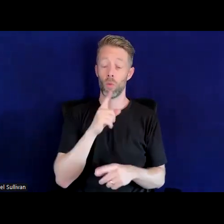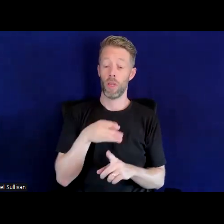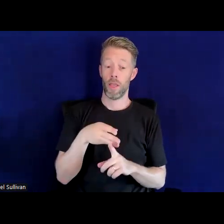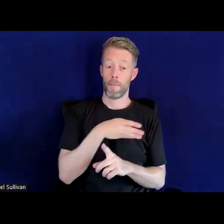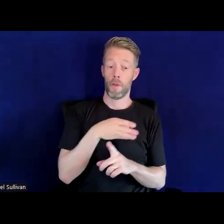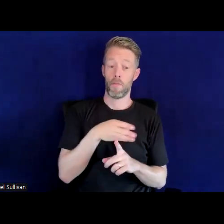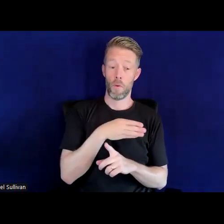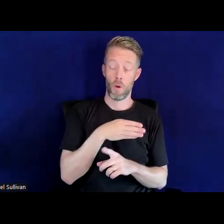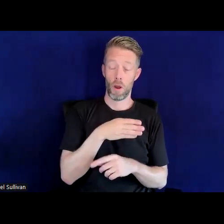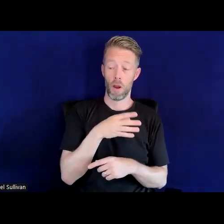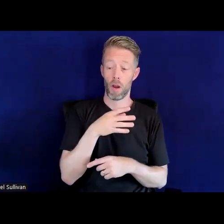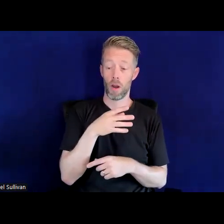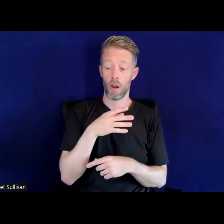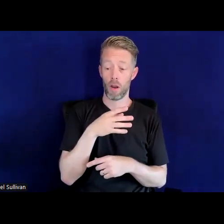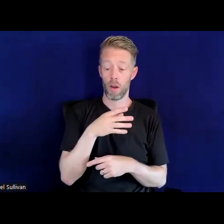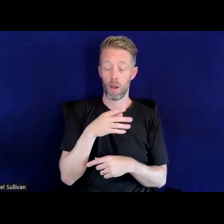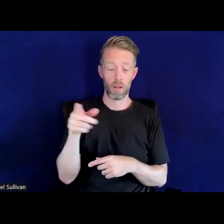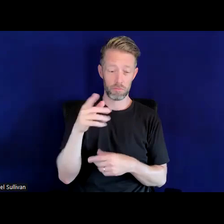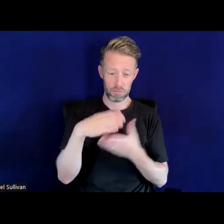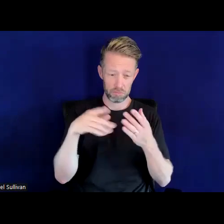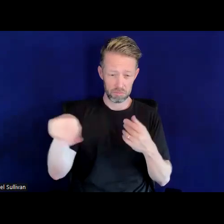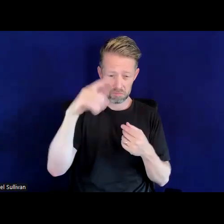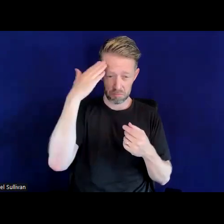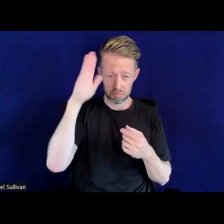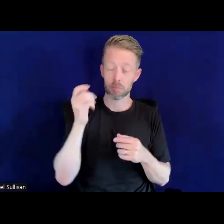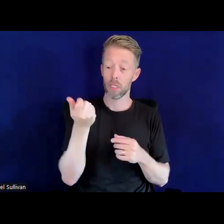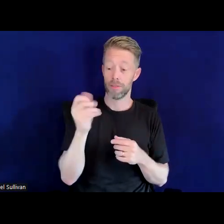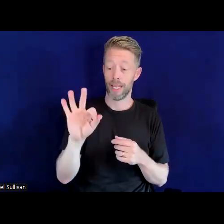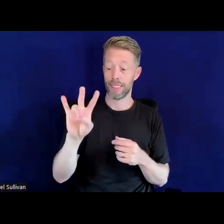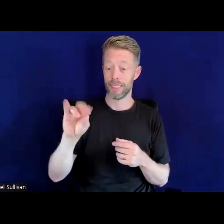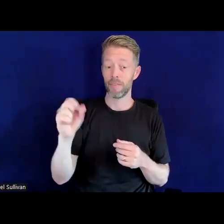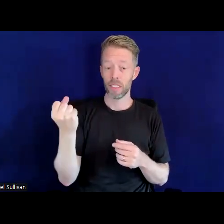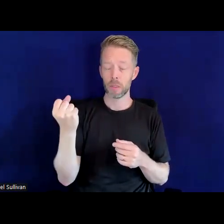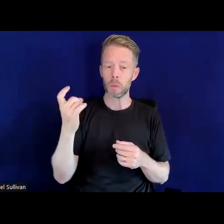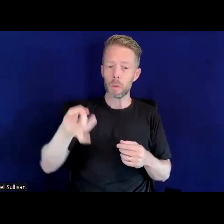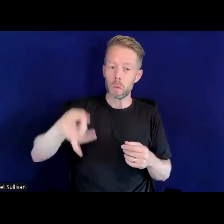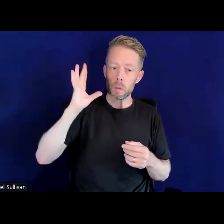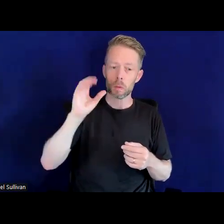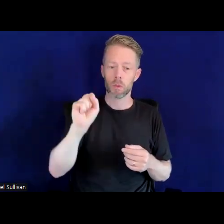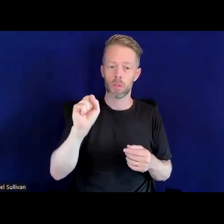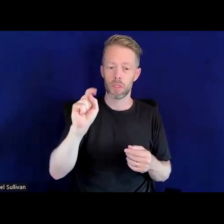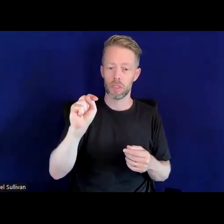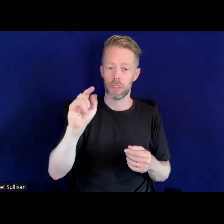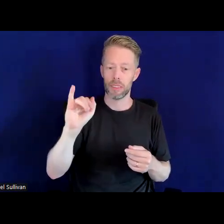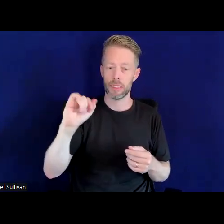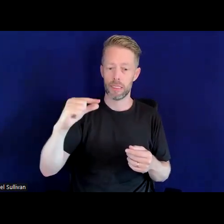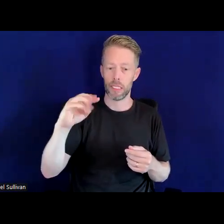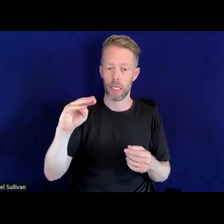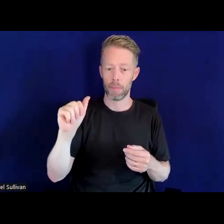the '70s, right, the stigma was much, much more than it is now, and the sad truth, the reality